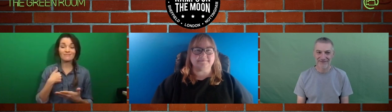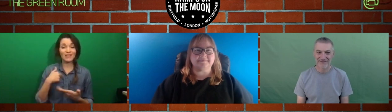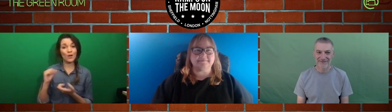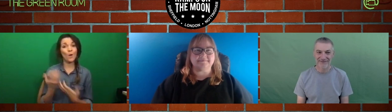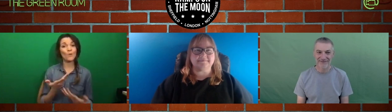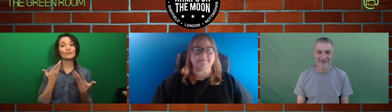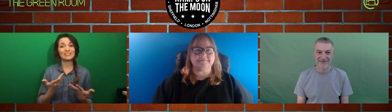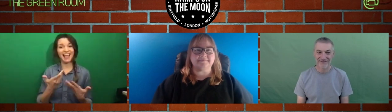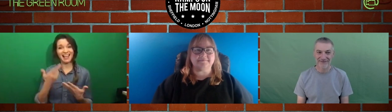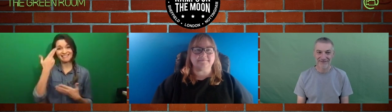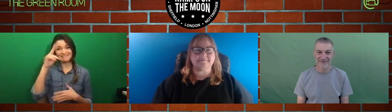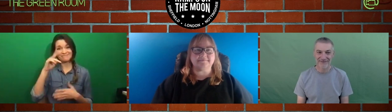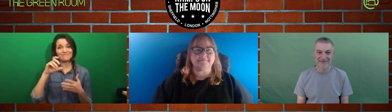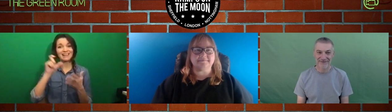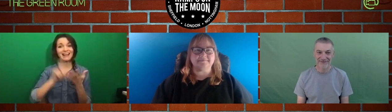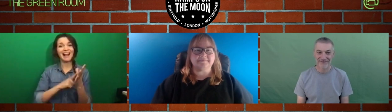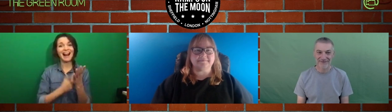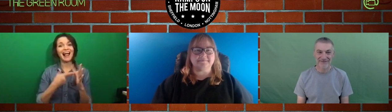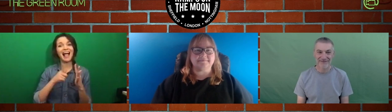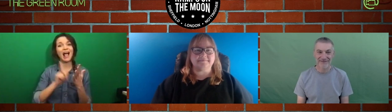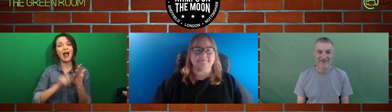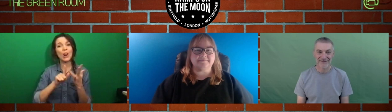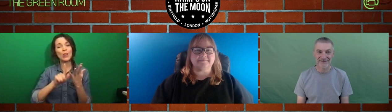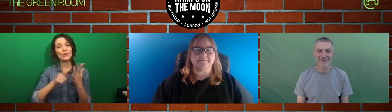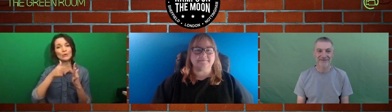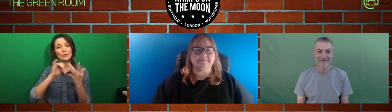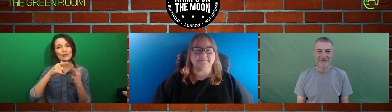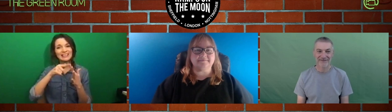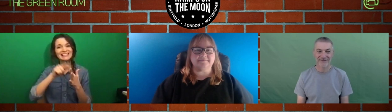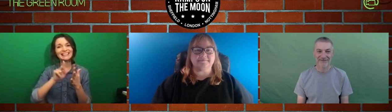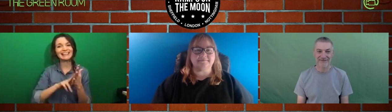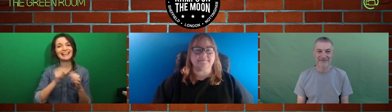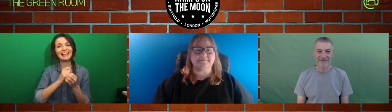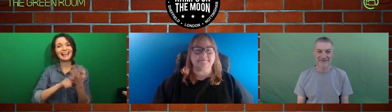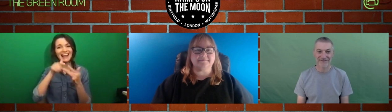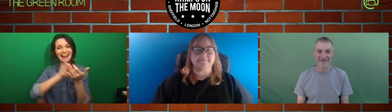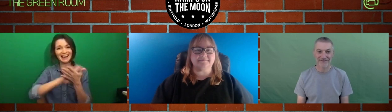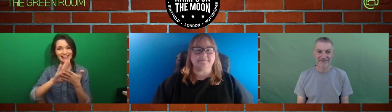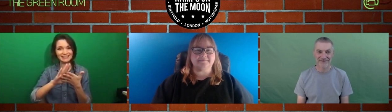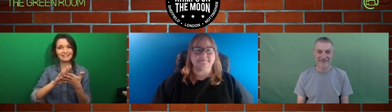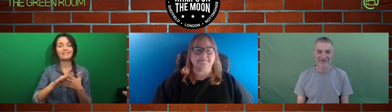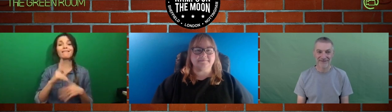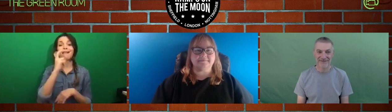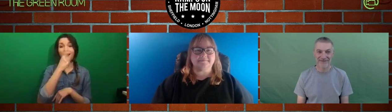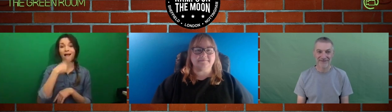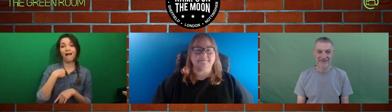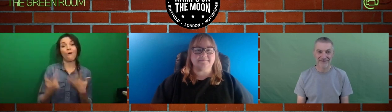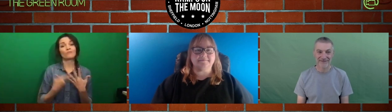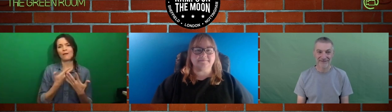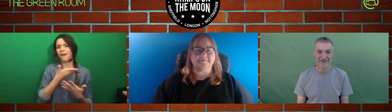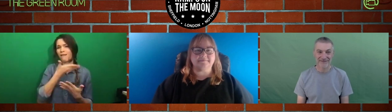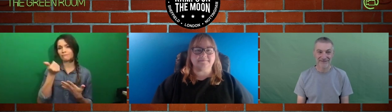enough to play Nancy alongside Rebekah in the show. So we're going to kick off today